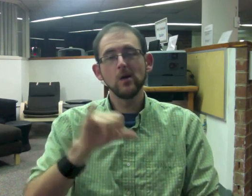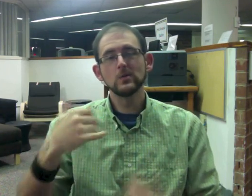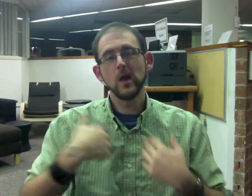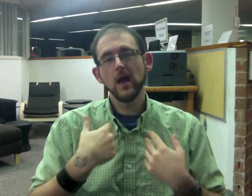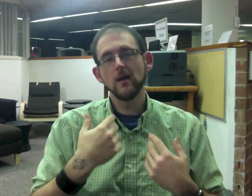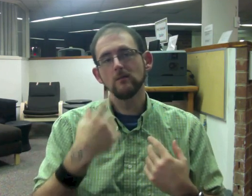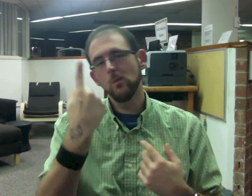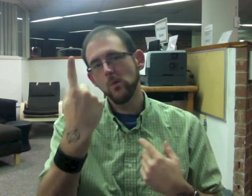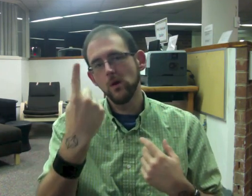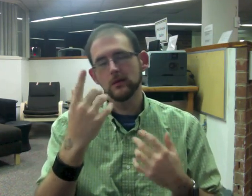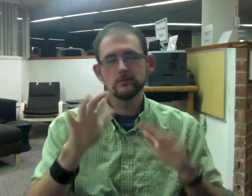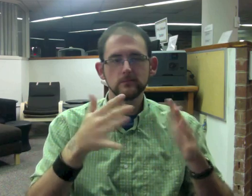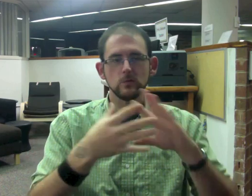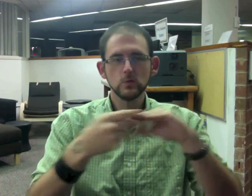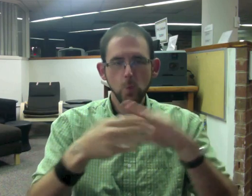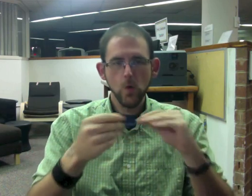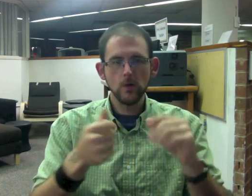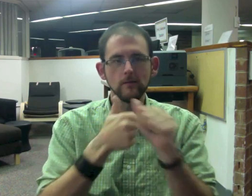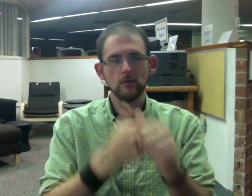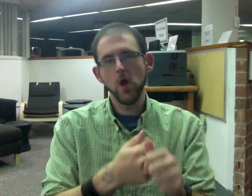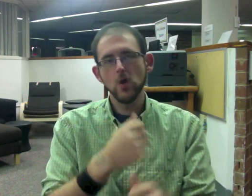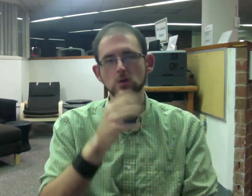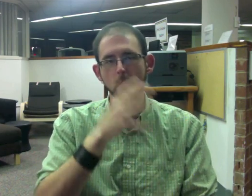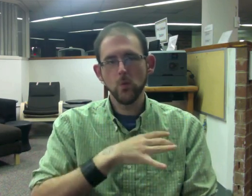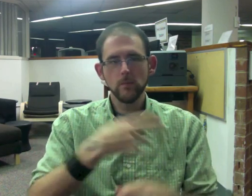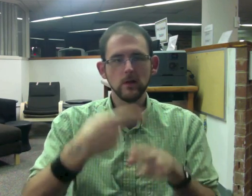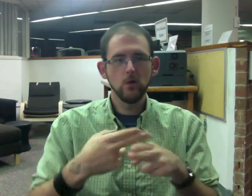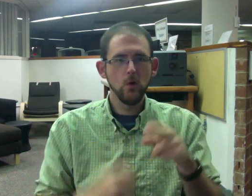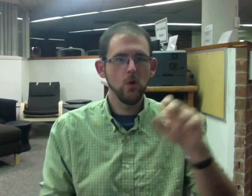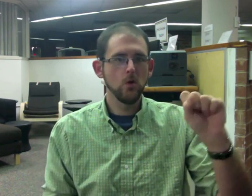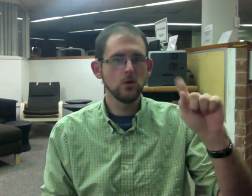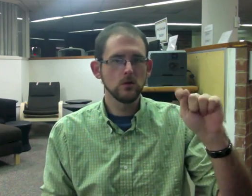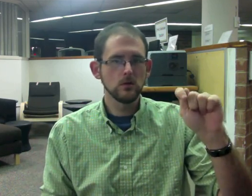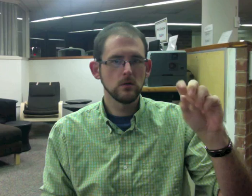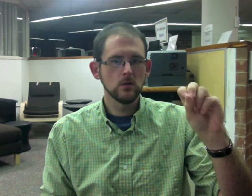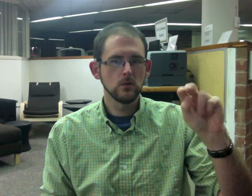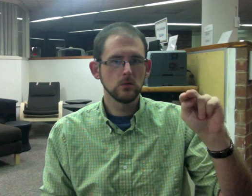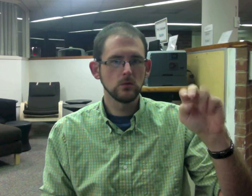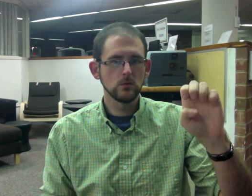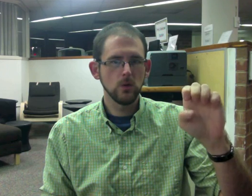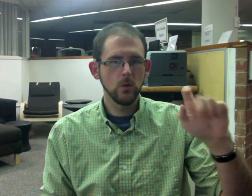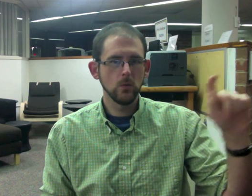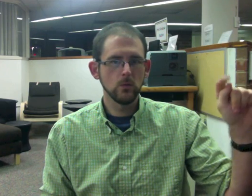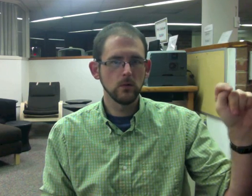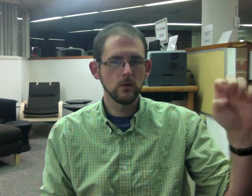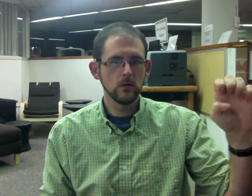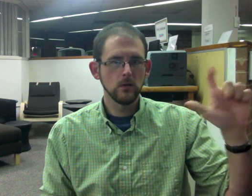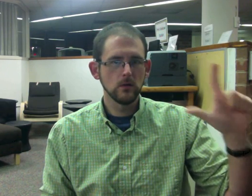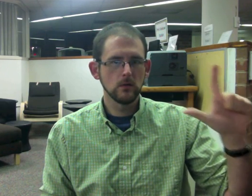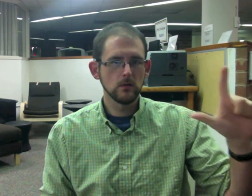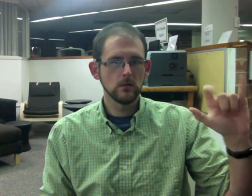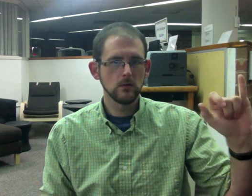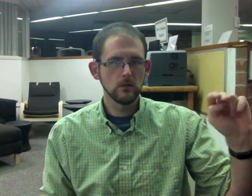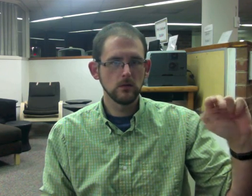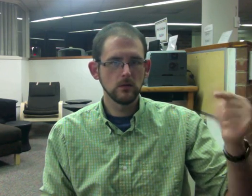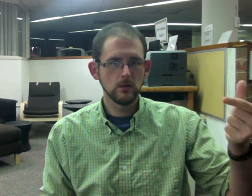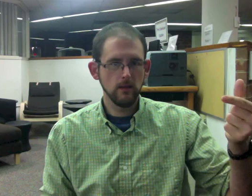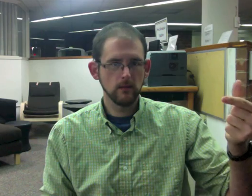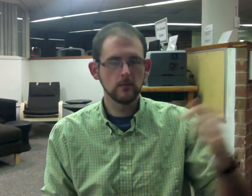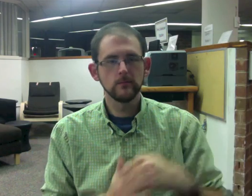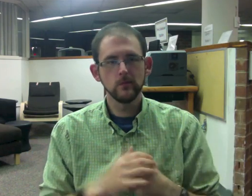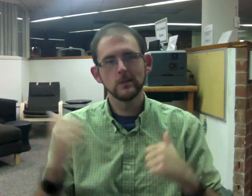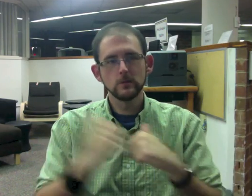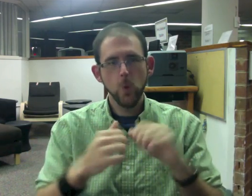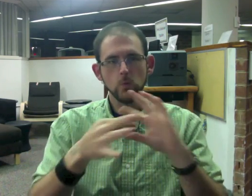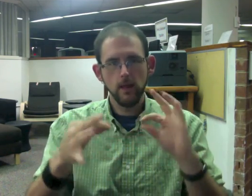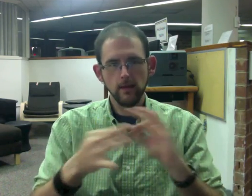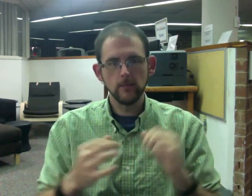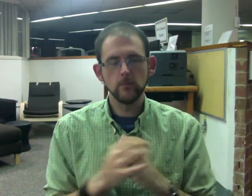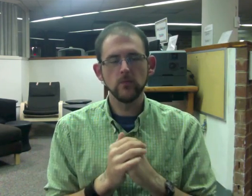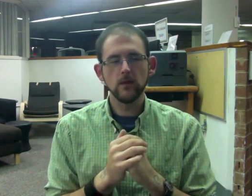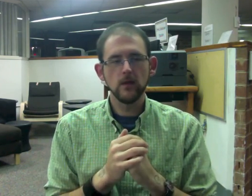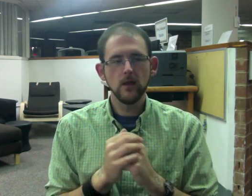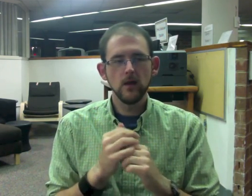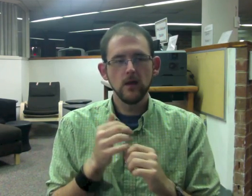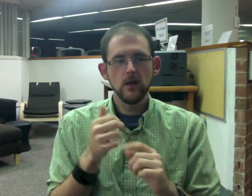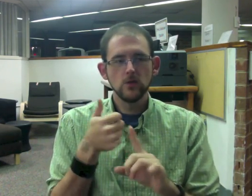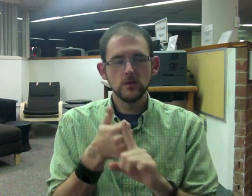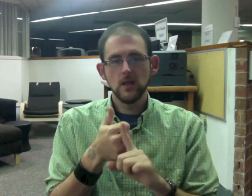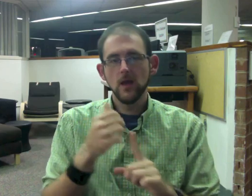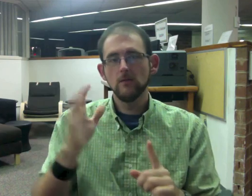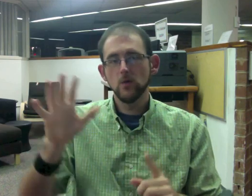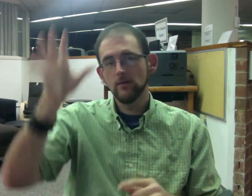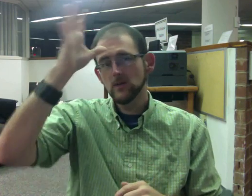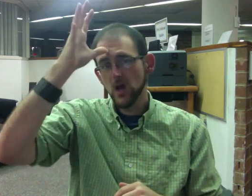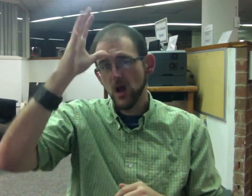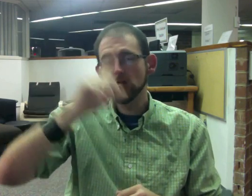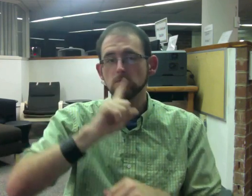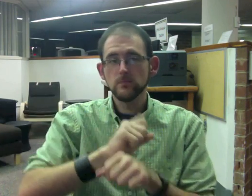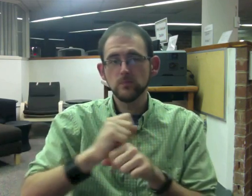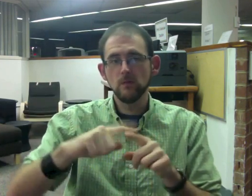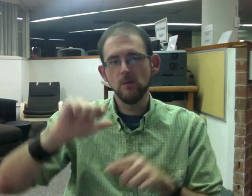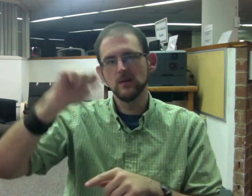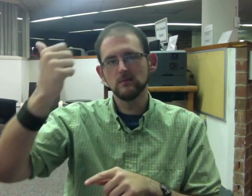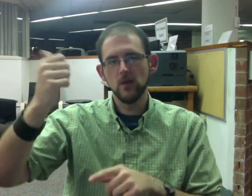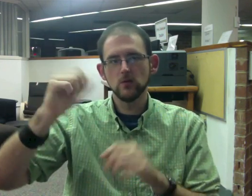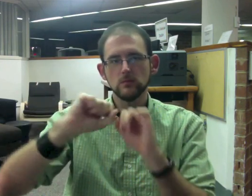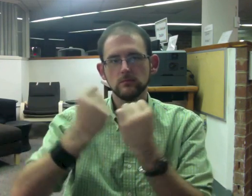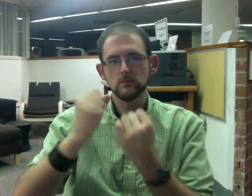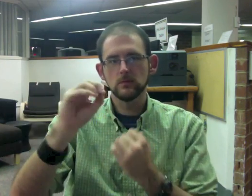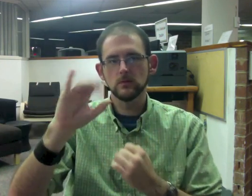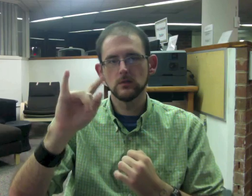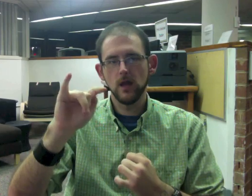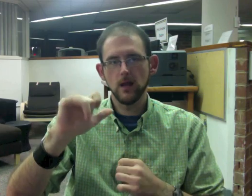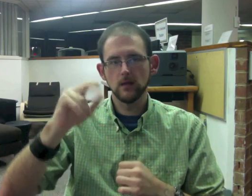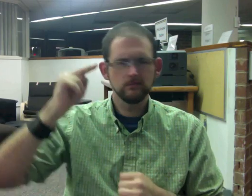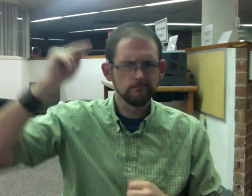There's also a story following a woman named Stone Telling. Her father's from another society far to their north.